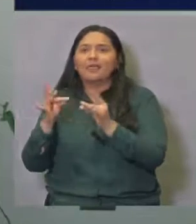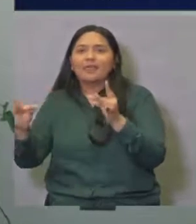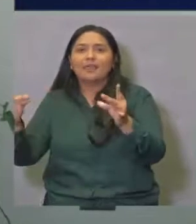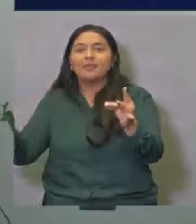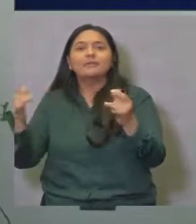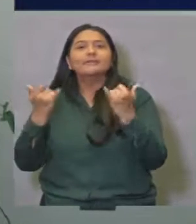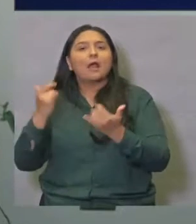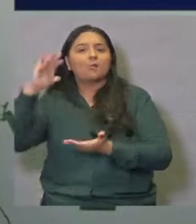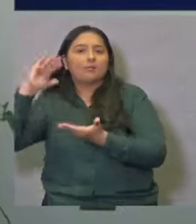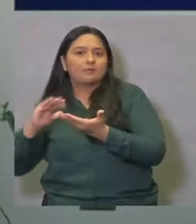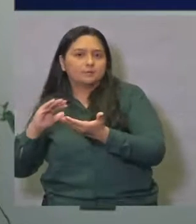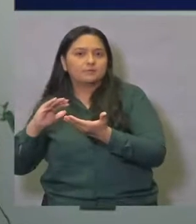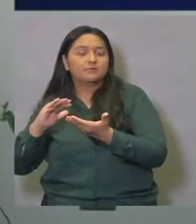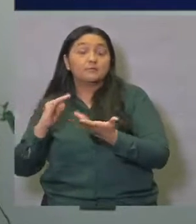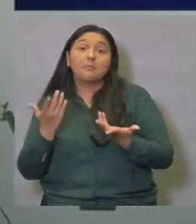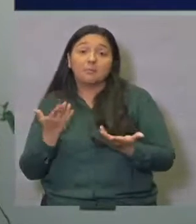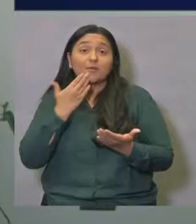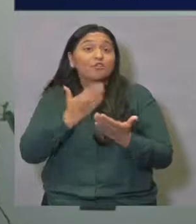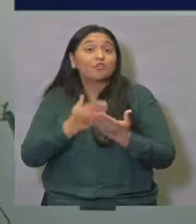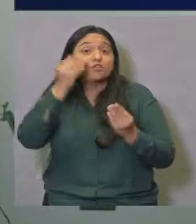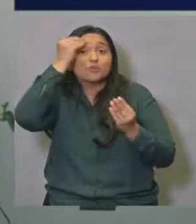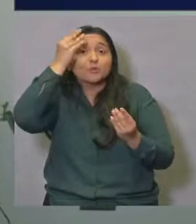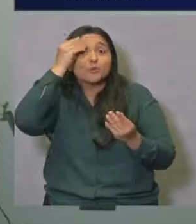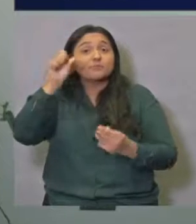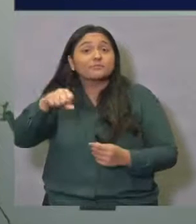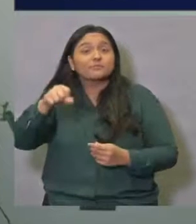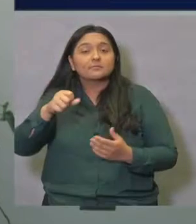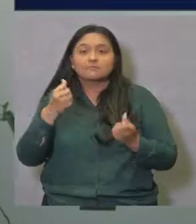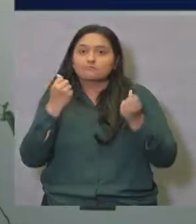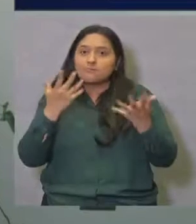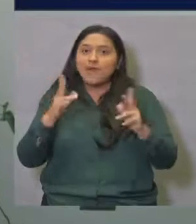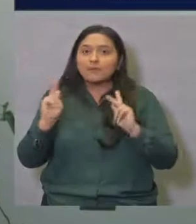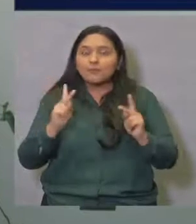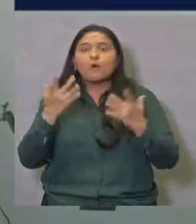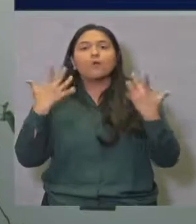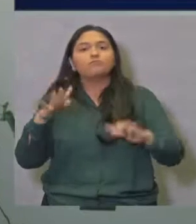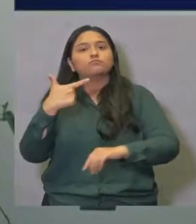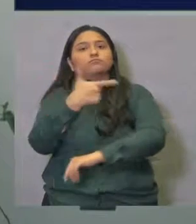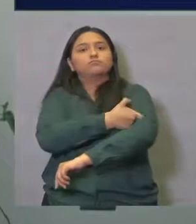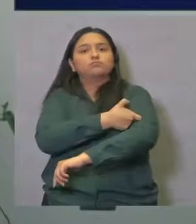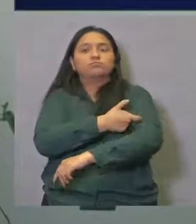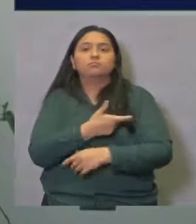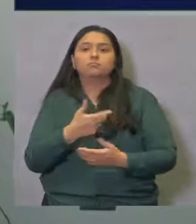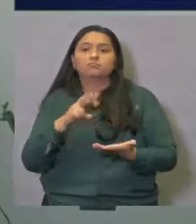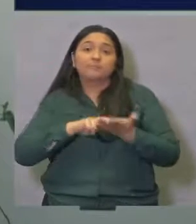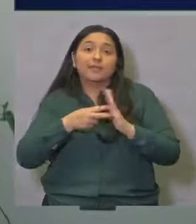VARIETY OF SETTINGS.